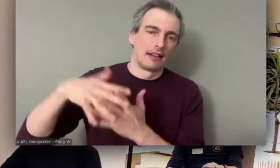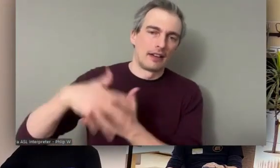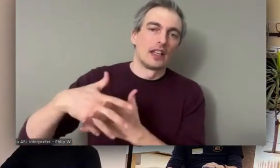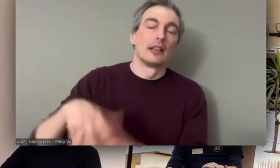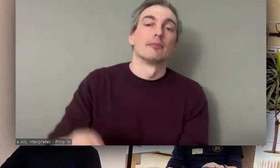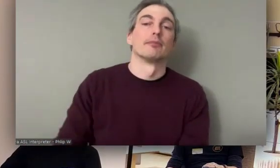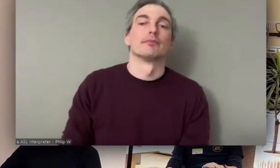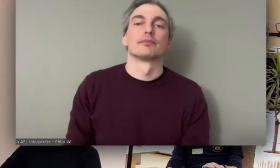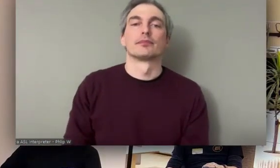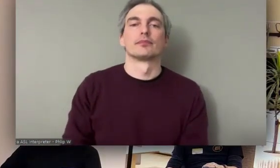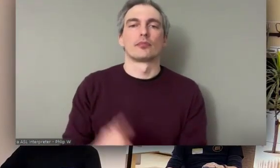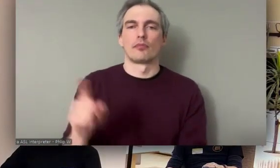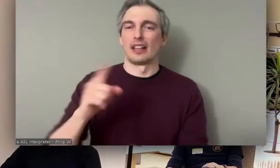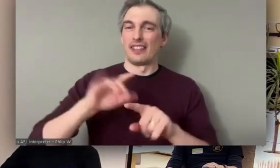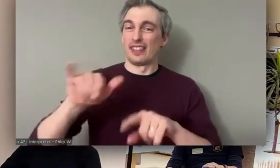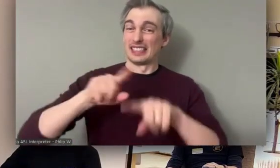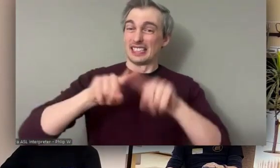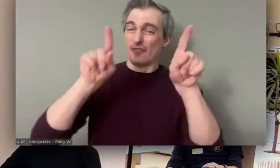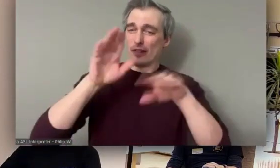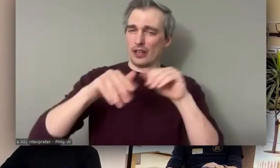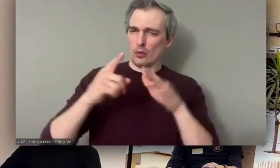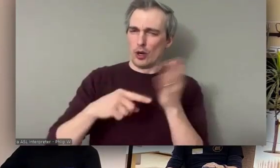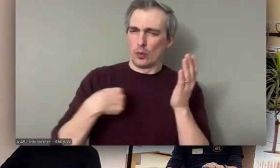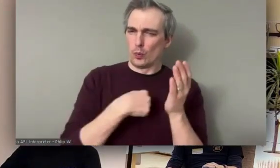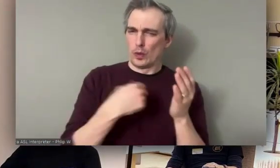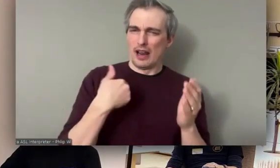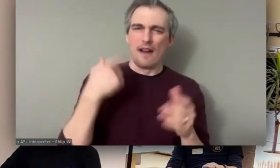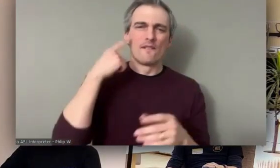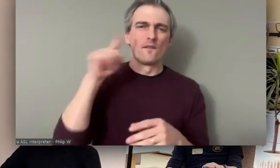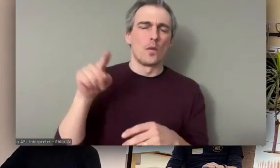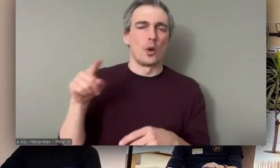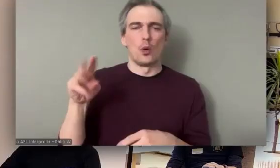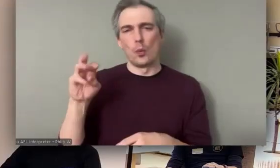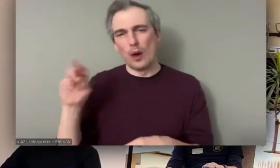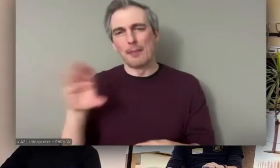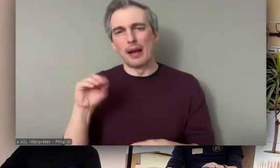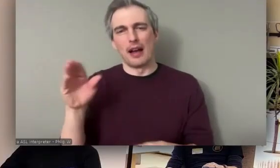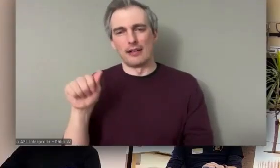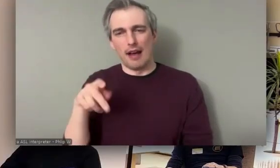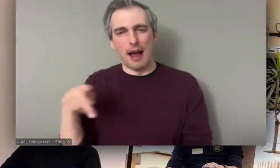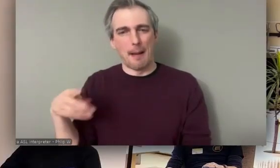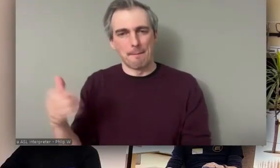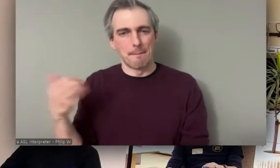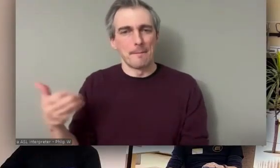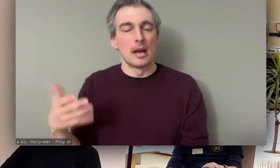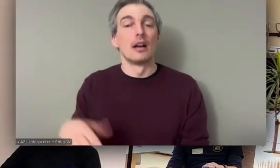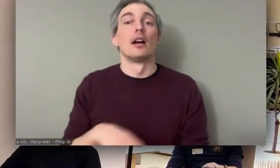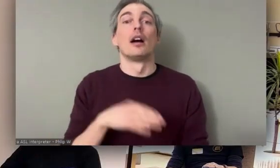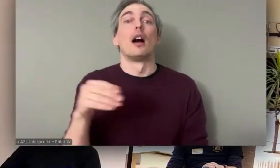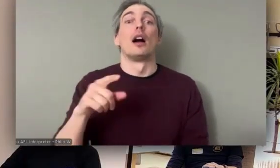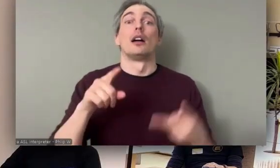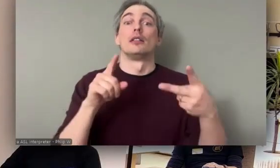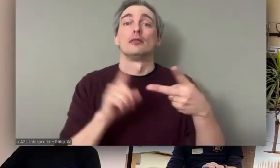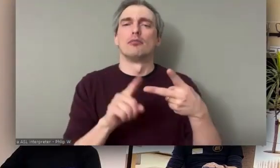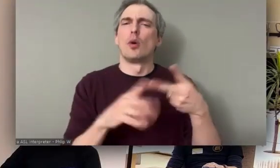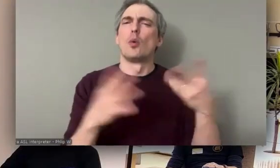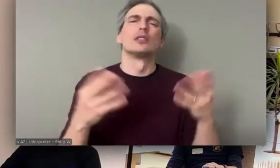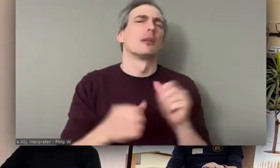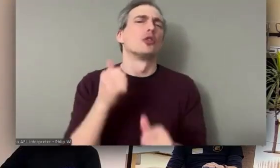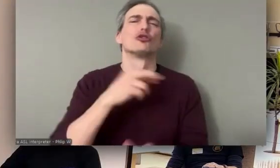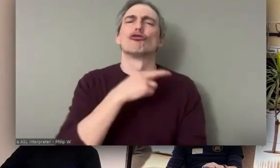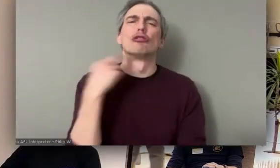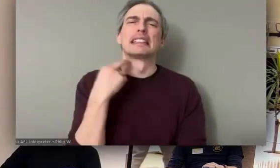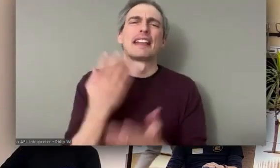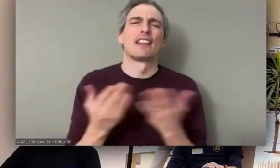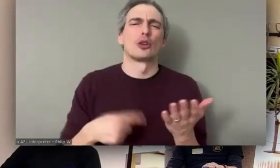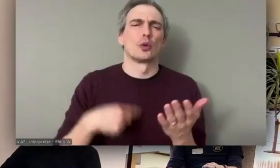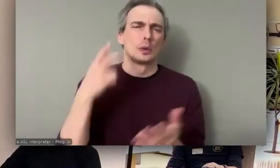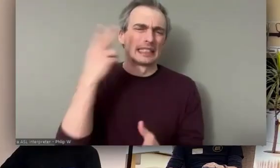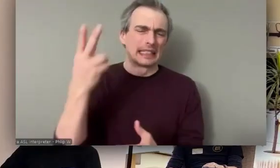And on the other hand, what is the most risky thing you see also in the VR world?